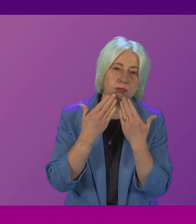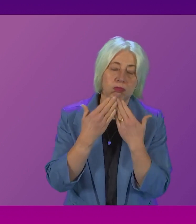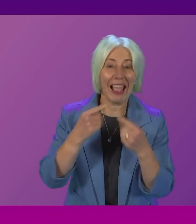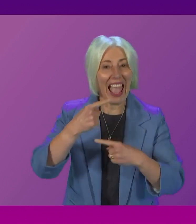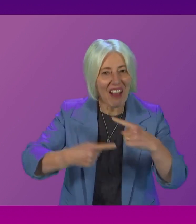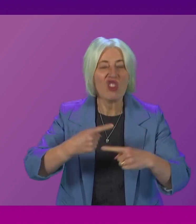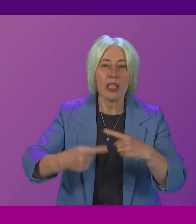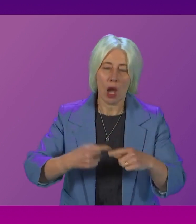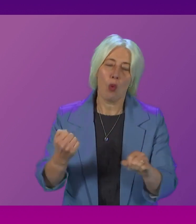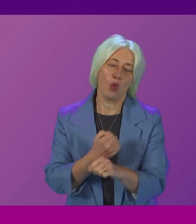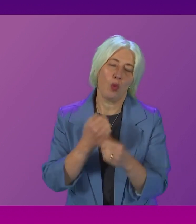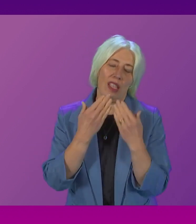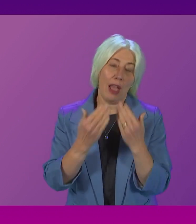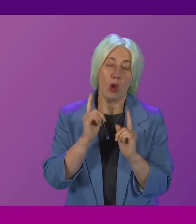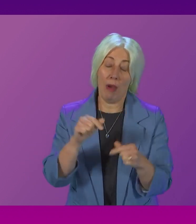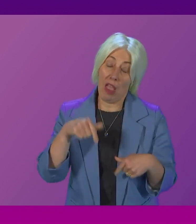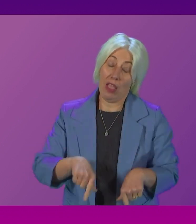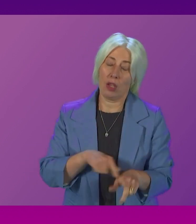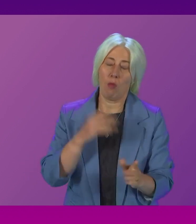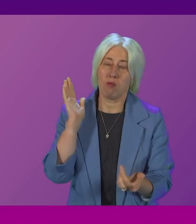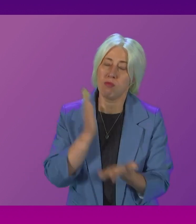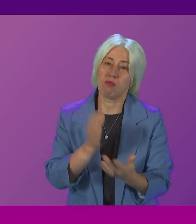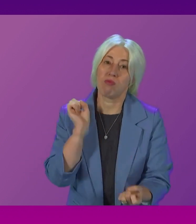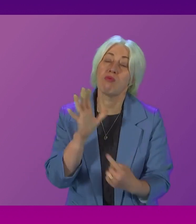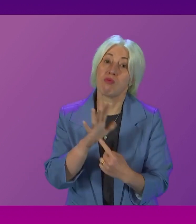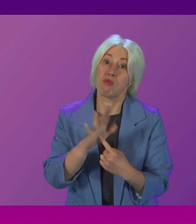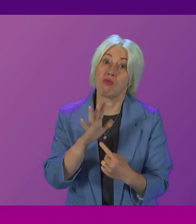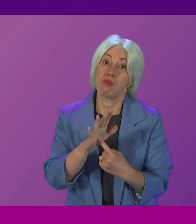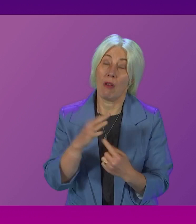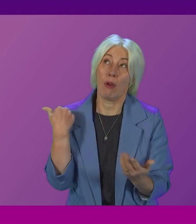but it is more important and more appropriate this year than it has ever been before.